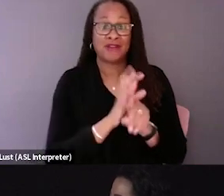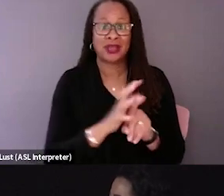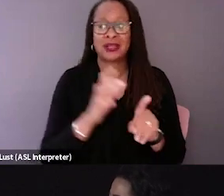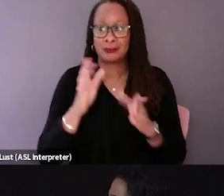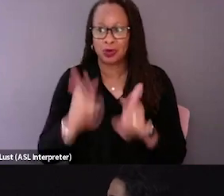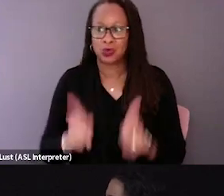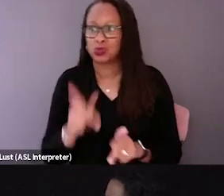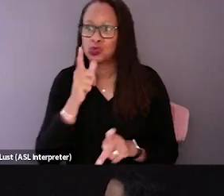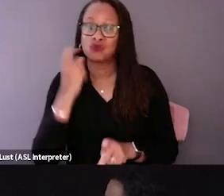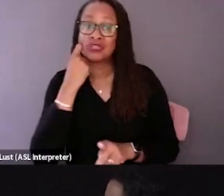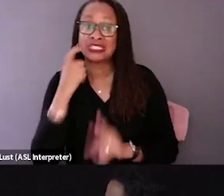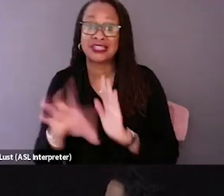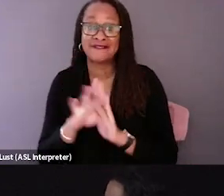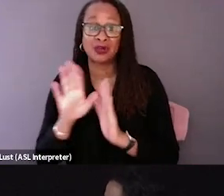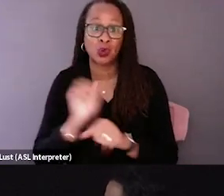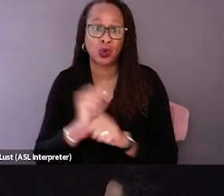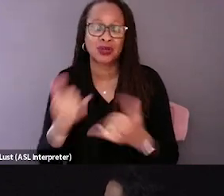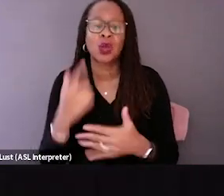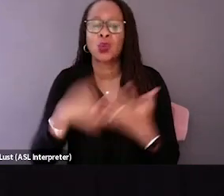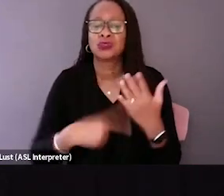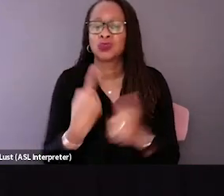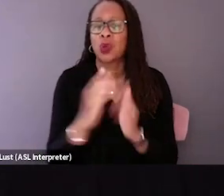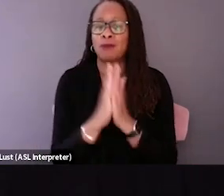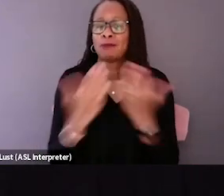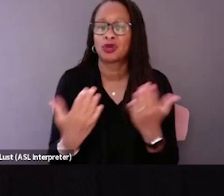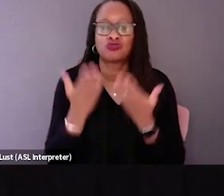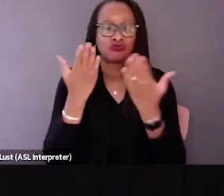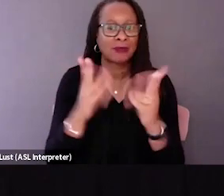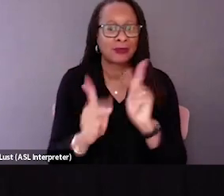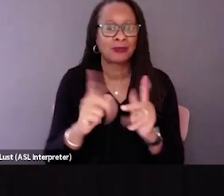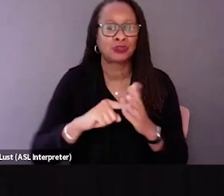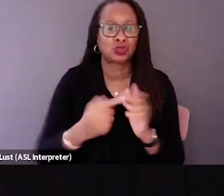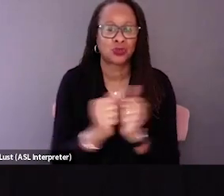what's the one book you would recommend people start with if they wanted to get into Judy Blume and they weren't familiar?